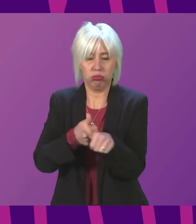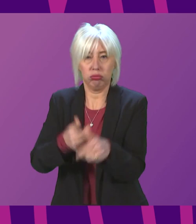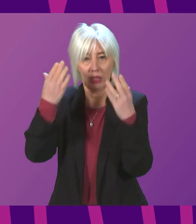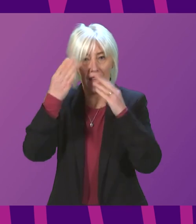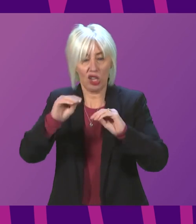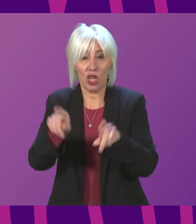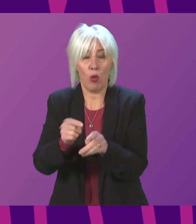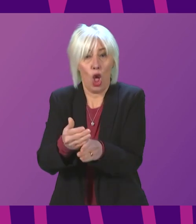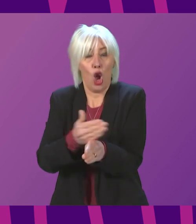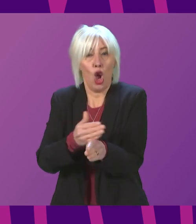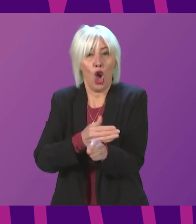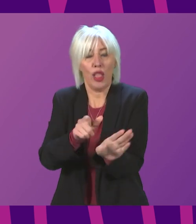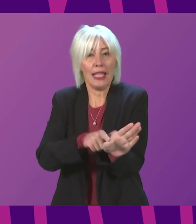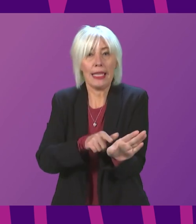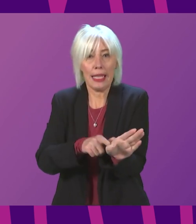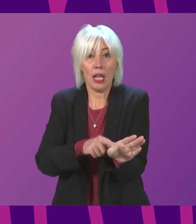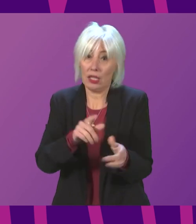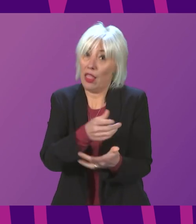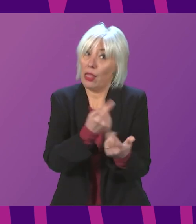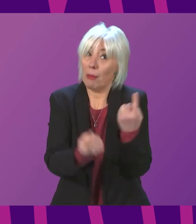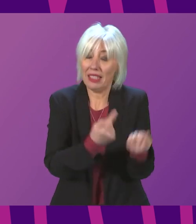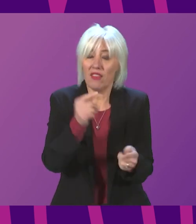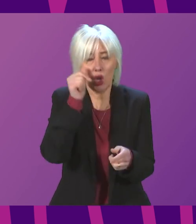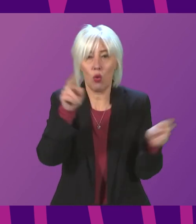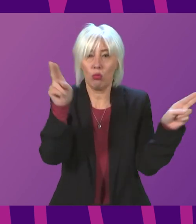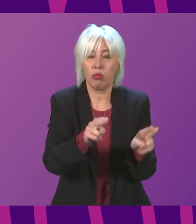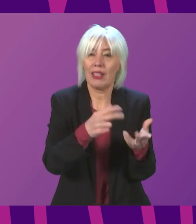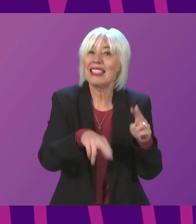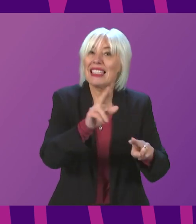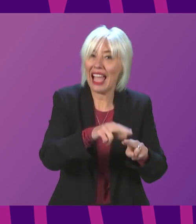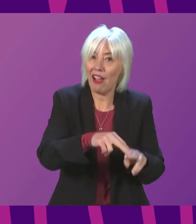settings, that are experiencing reduced staffing levels, because we know that this is a difficult